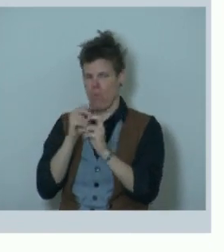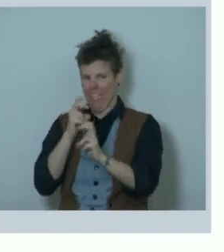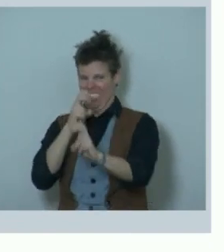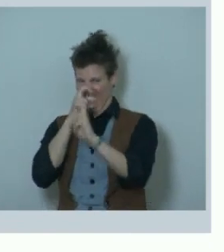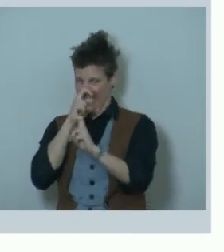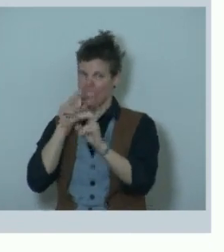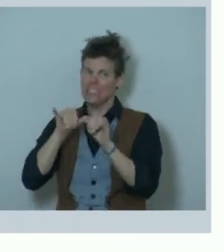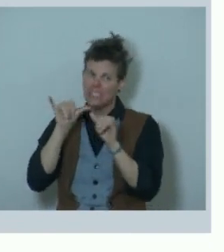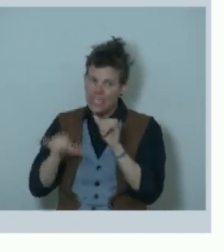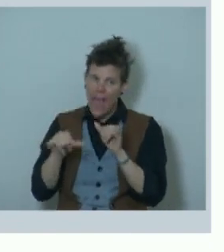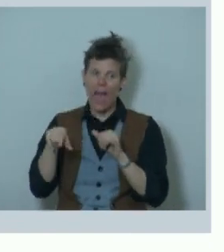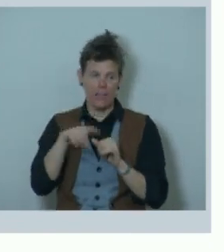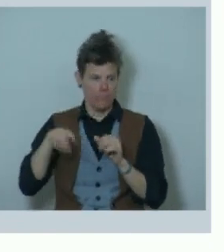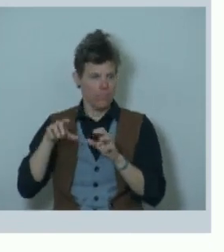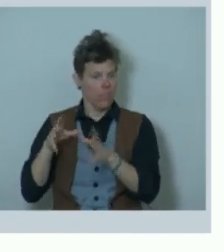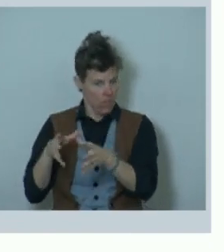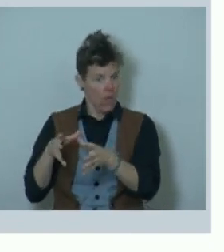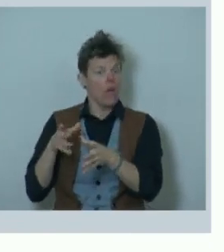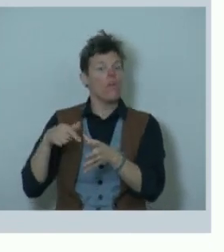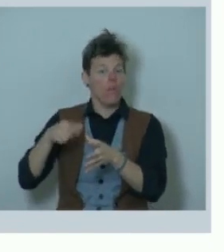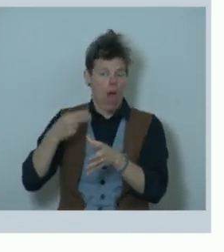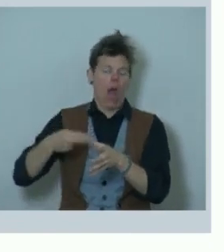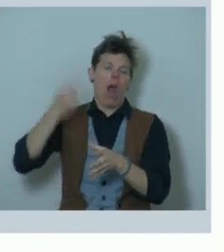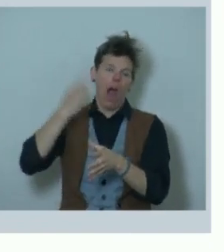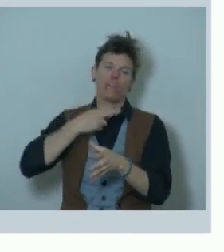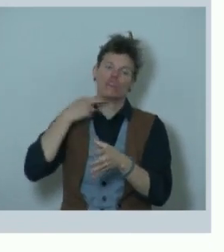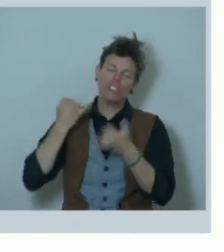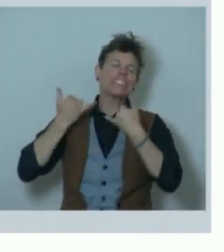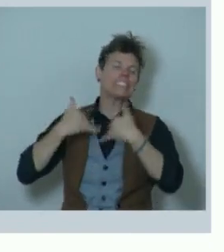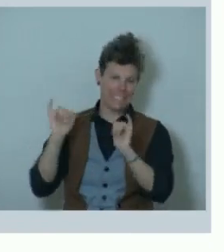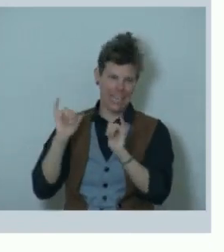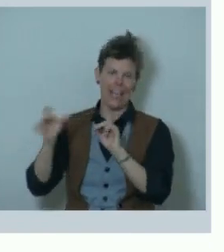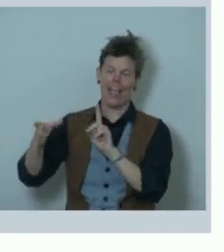OF OUR EASING OF ANY RESTRICTIONS OR OPENING UP OF ANY ADDITIONAL BUSINESSES.